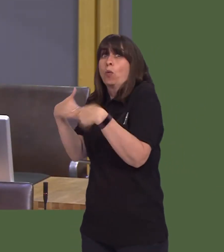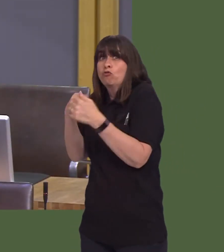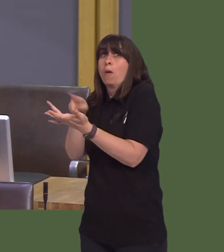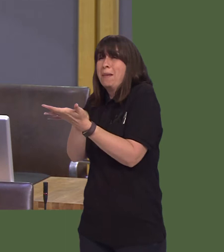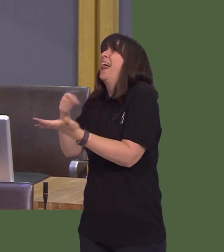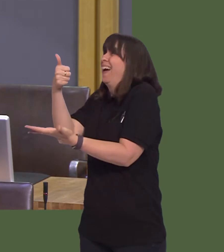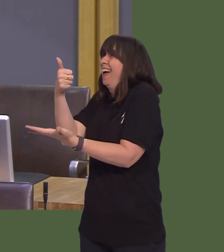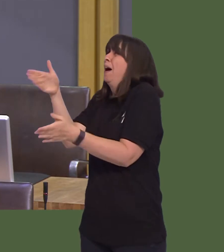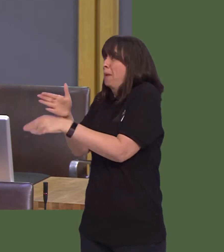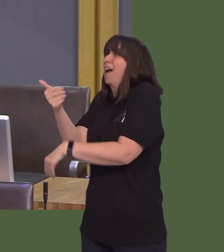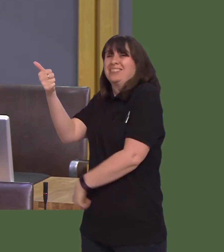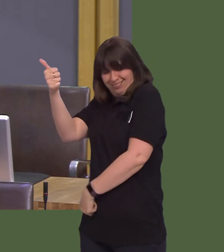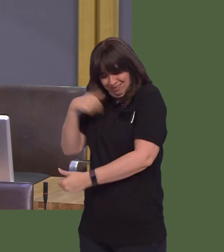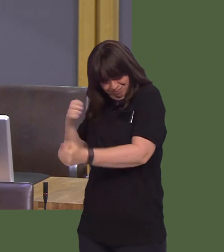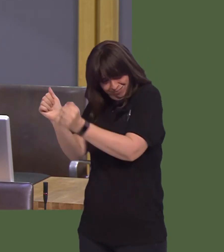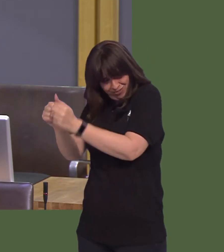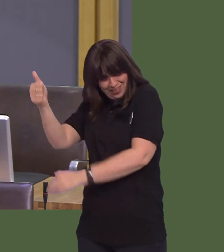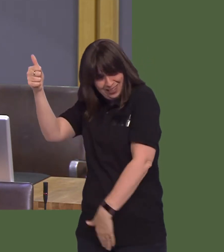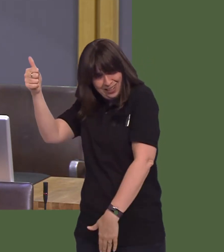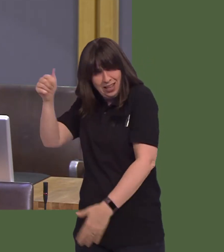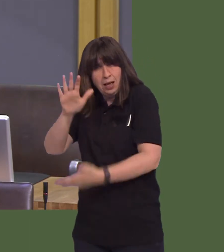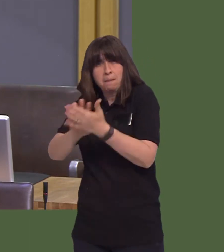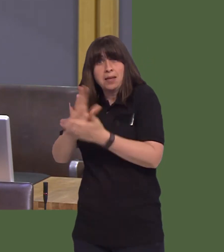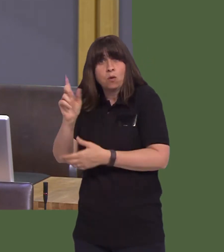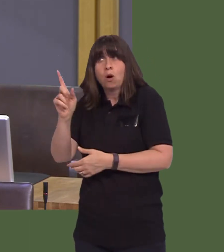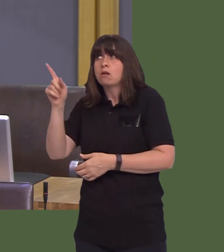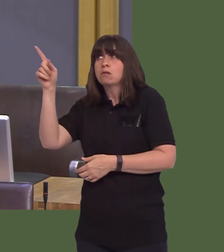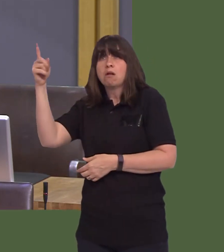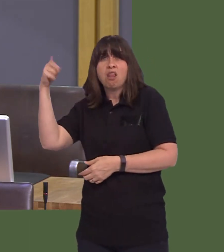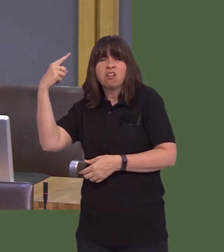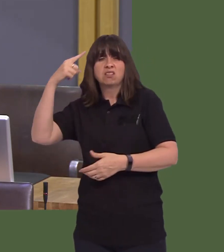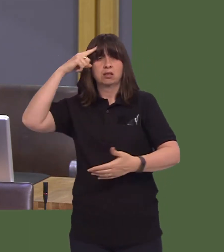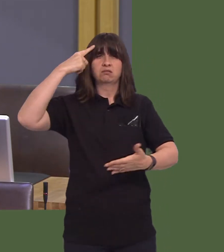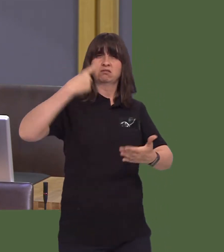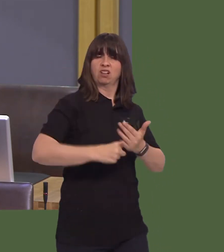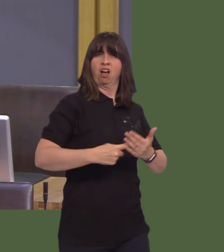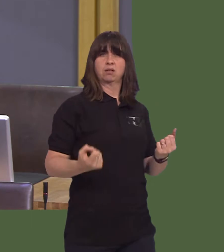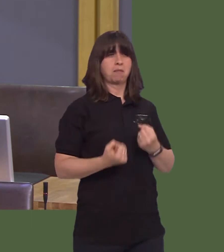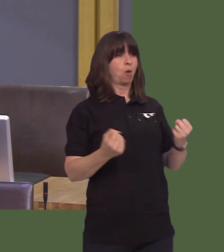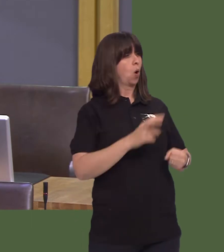he is ensuring that it is Westminster that will decide whether Wales leaves the customs